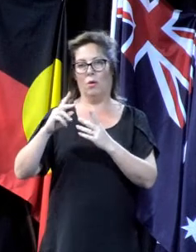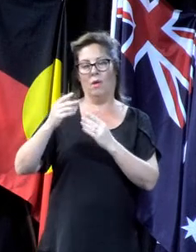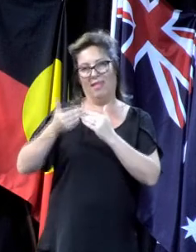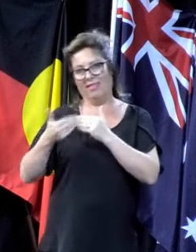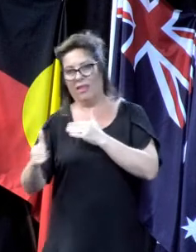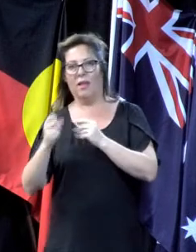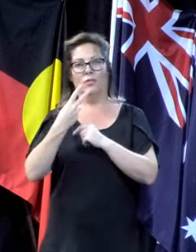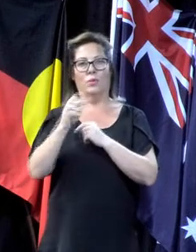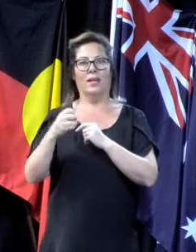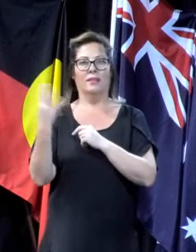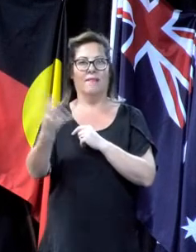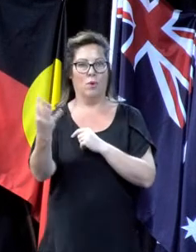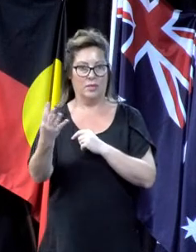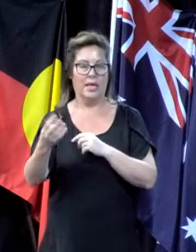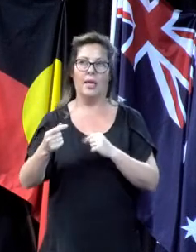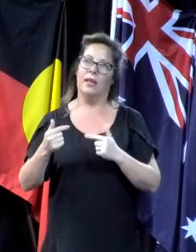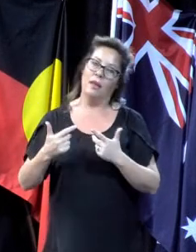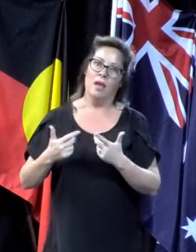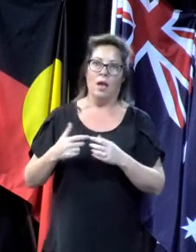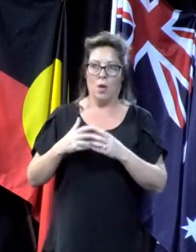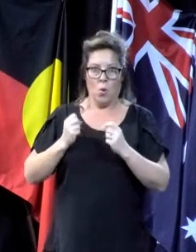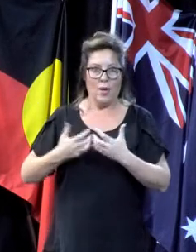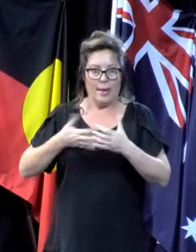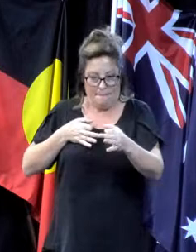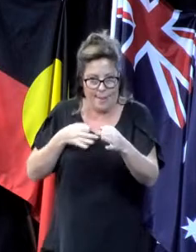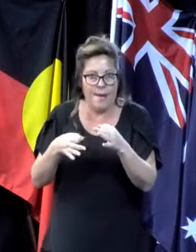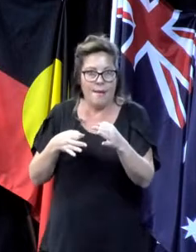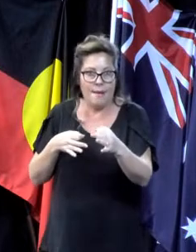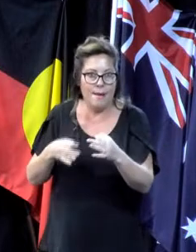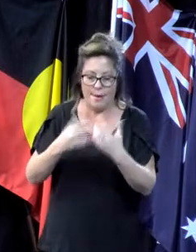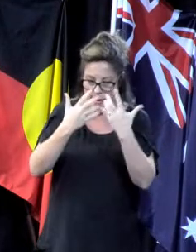it was very well thought out, very systematic process for us.